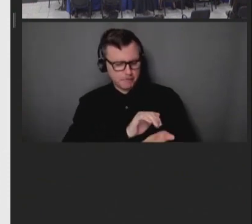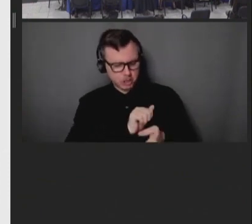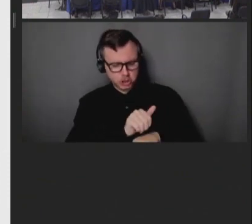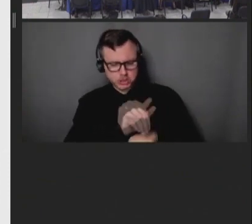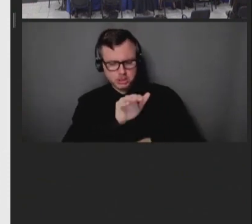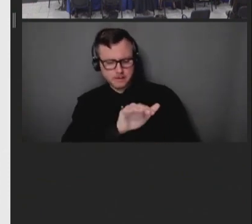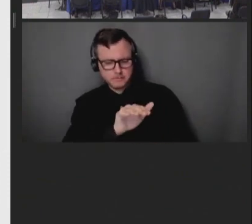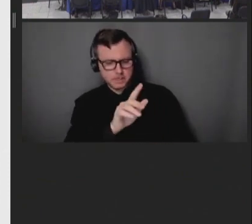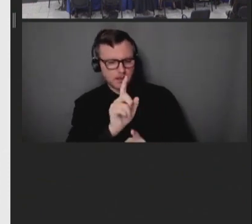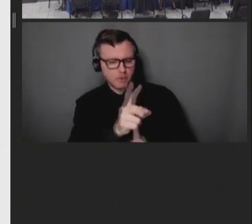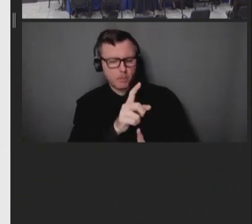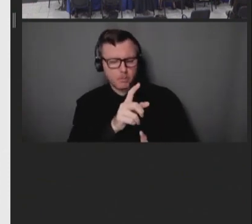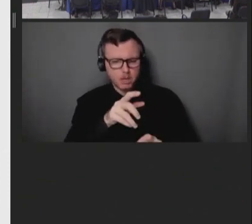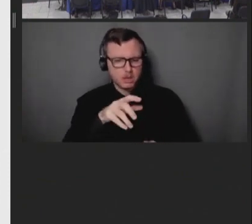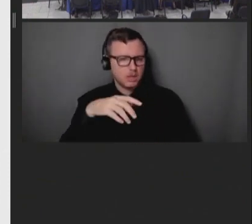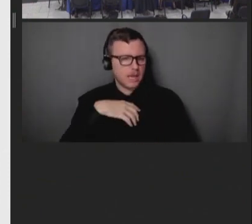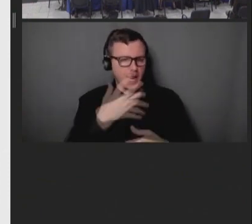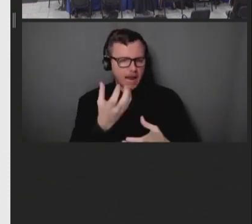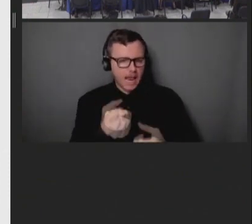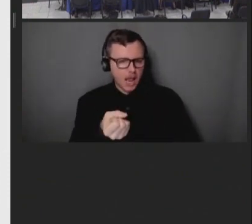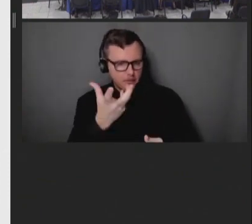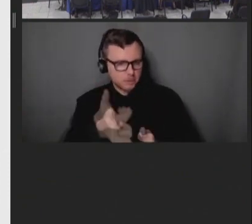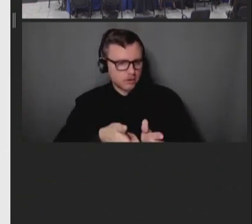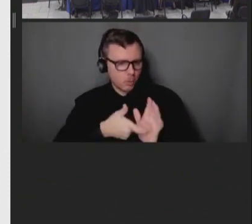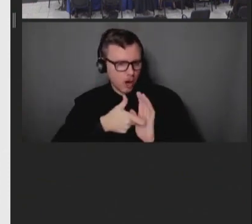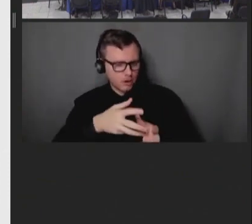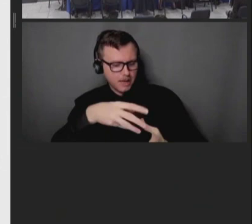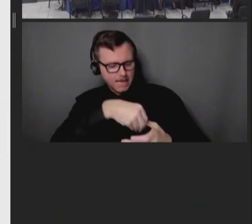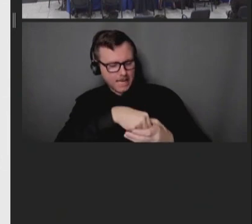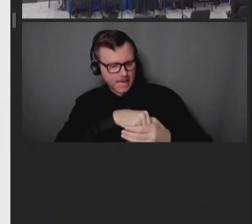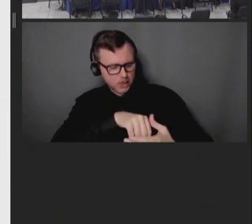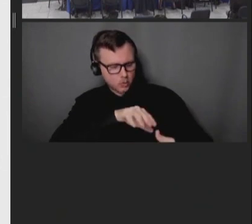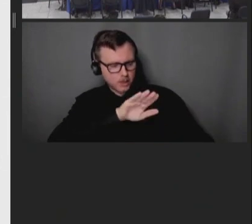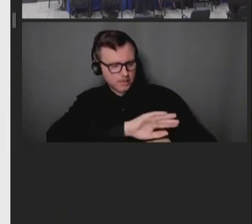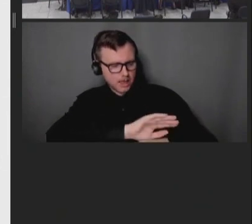and how much needed to be in that shipment very early on. That was something that our